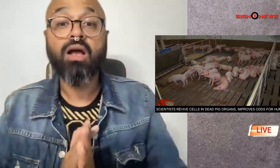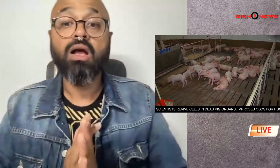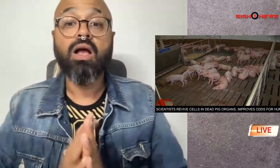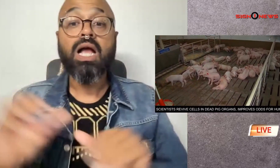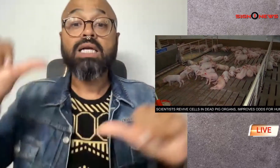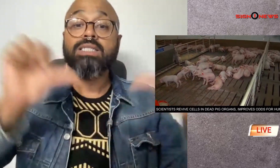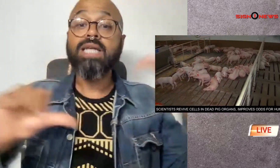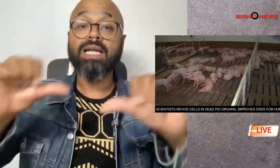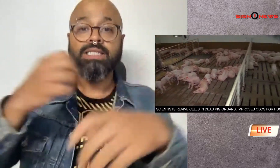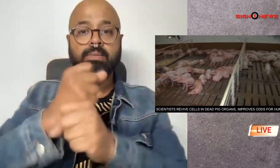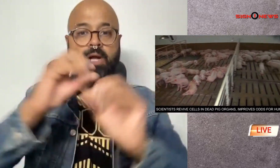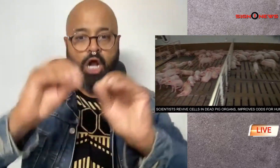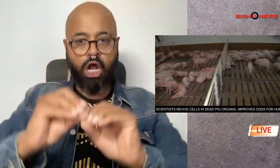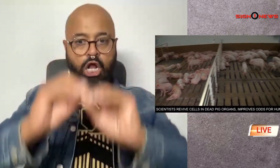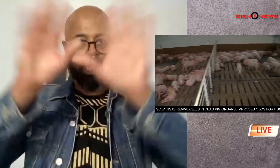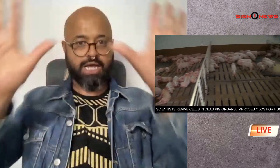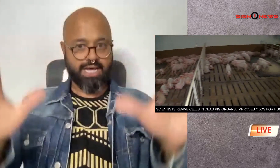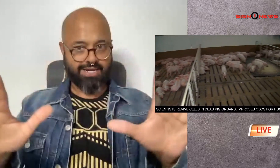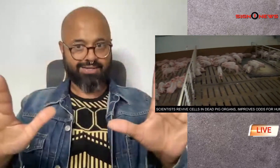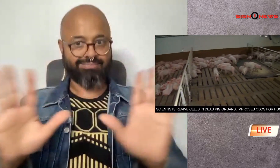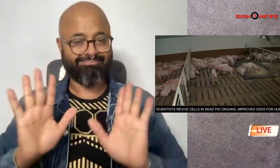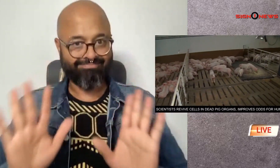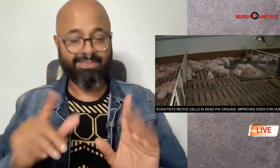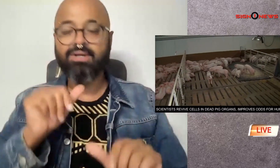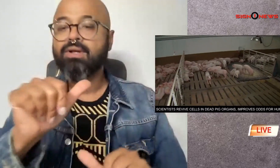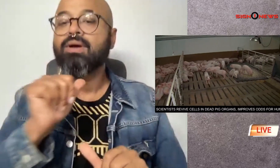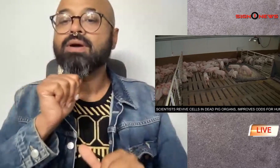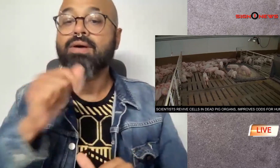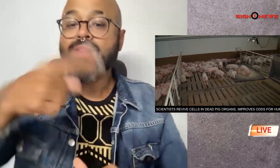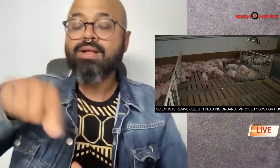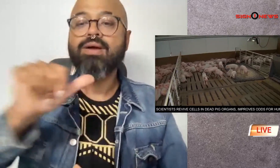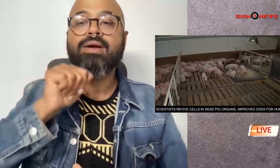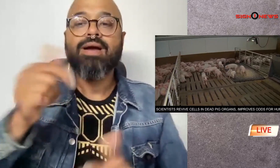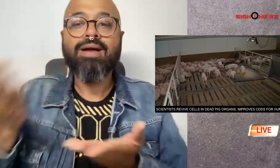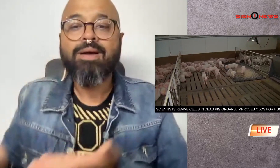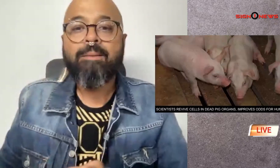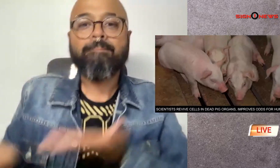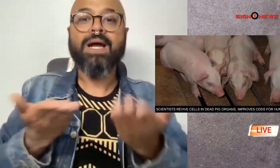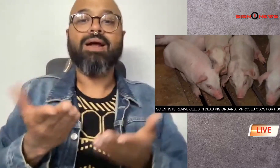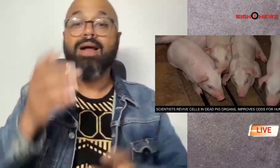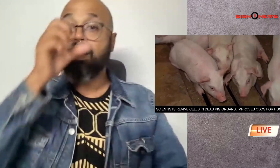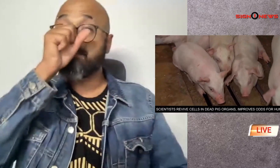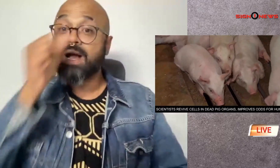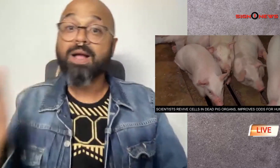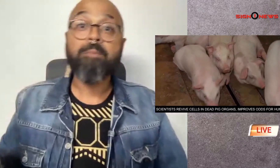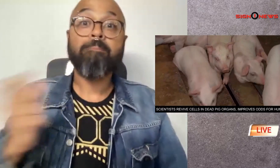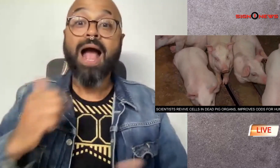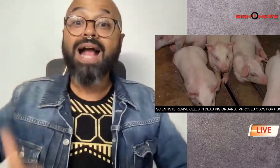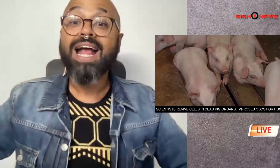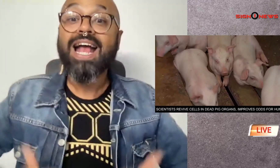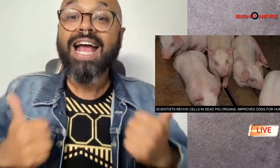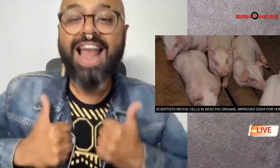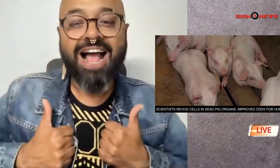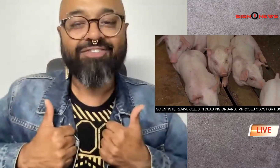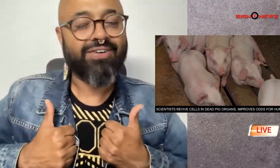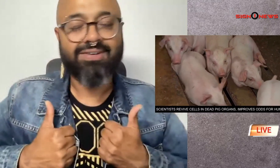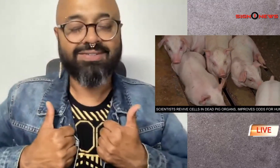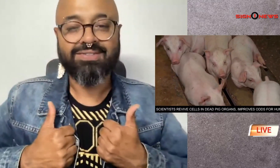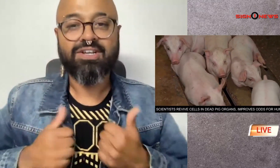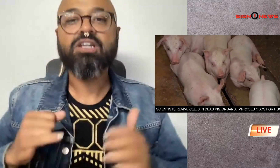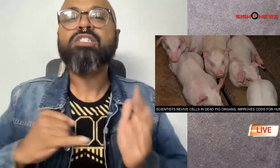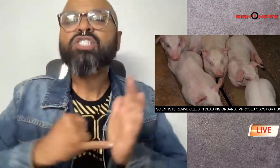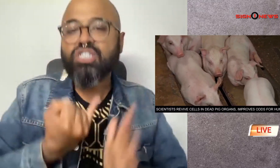the scientist made it clear they did not actually bring the pig back to life just the organs